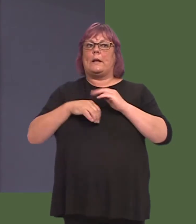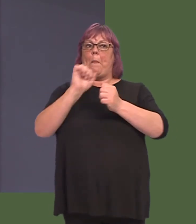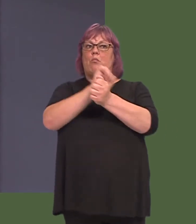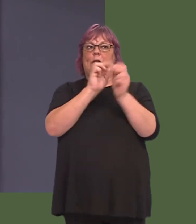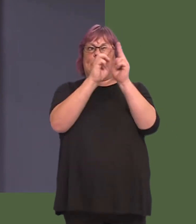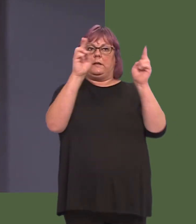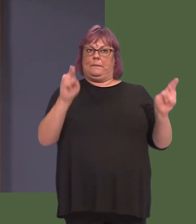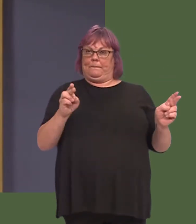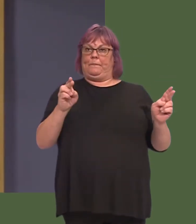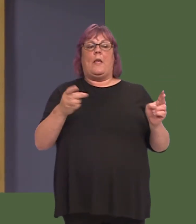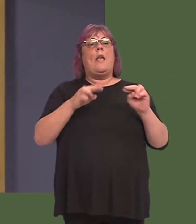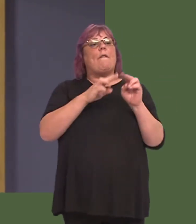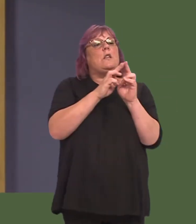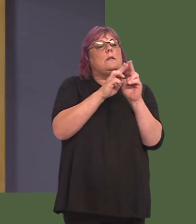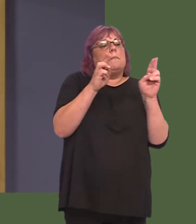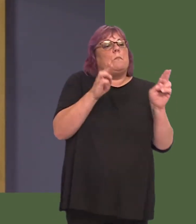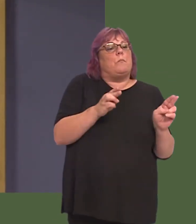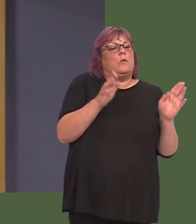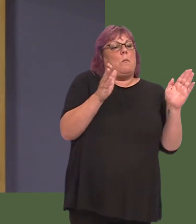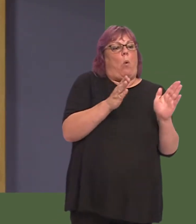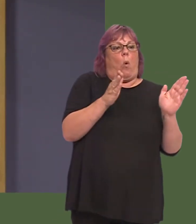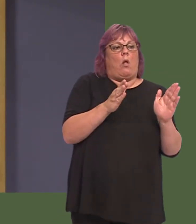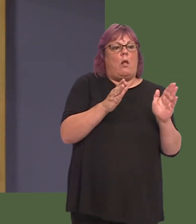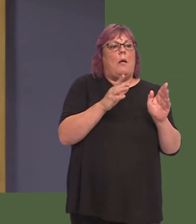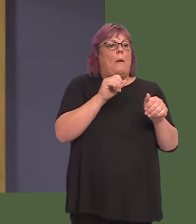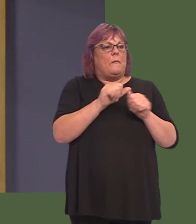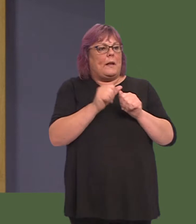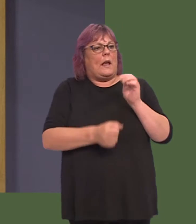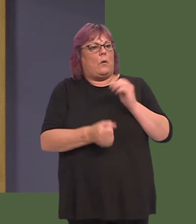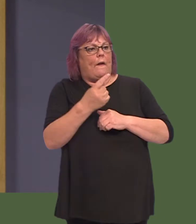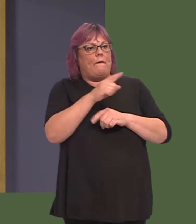has shown that smaller prisons have better outcomes for prisoners and communities as